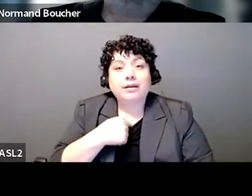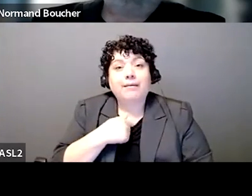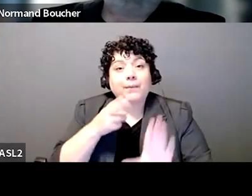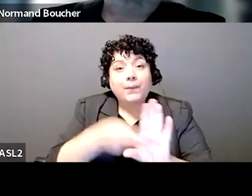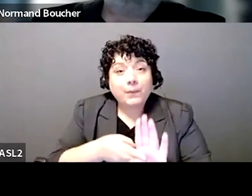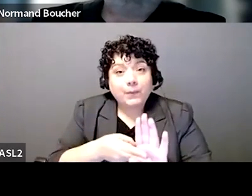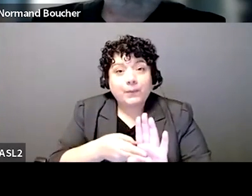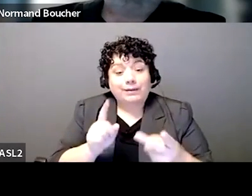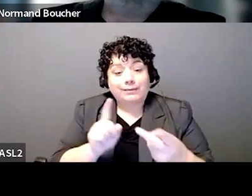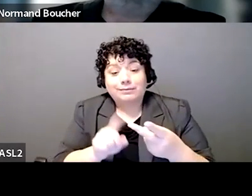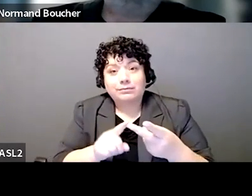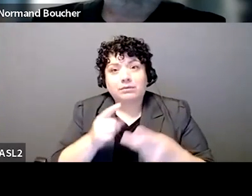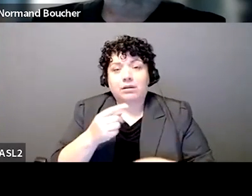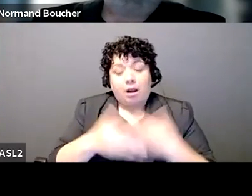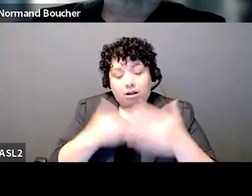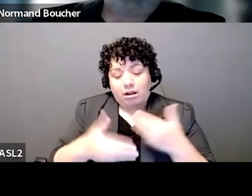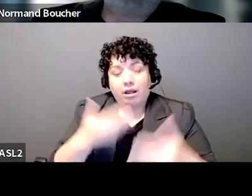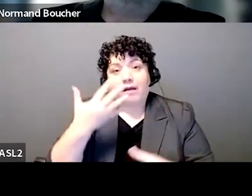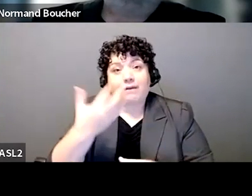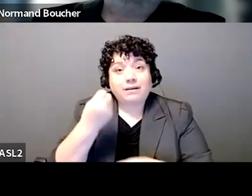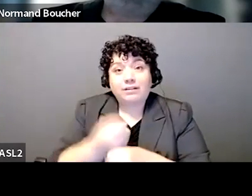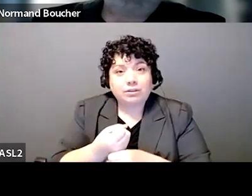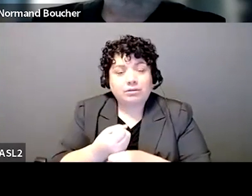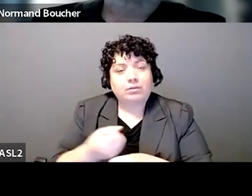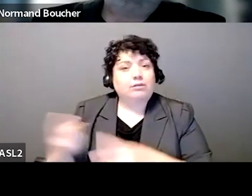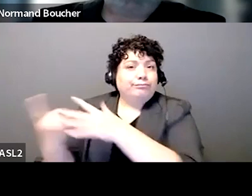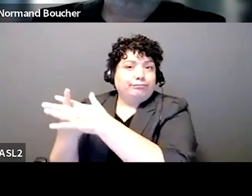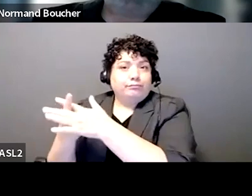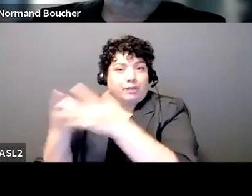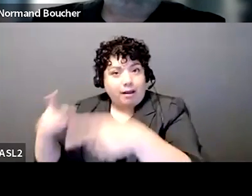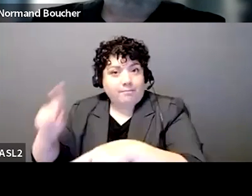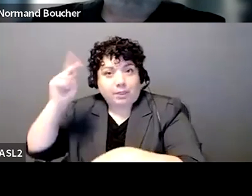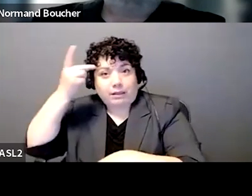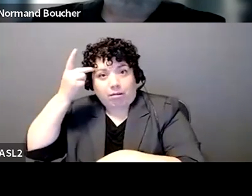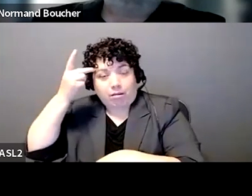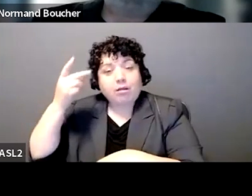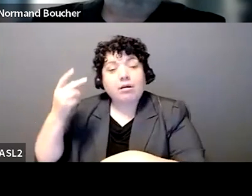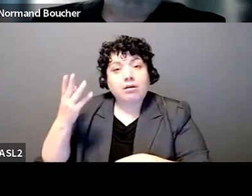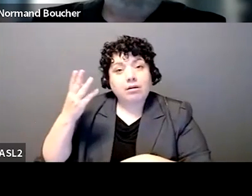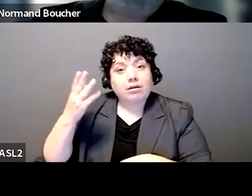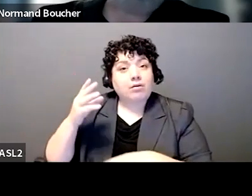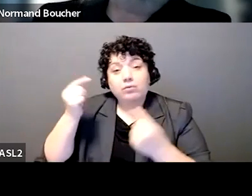that initiative kind of went by the wayside because the focus now was on reducing costs